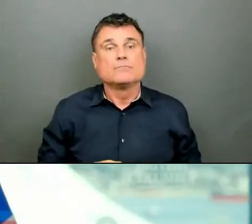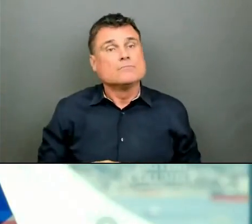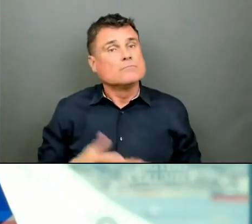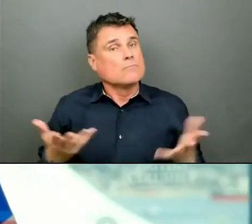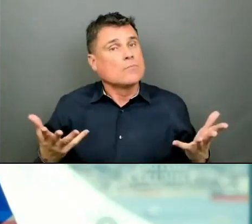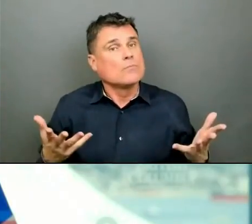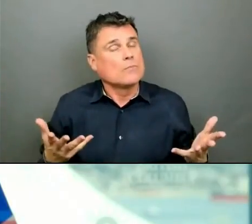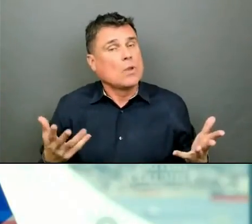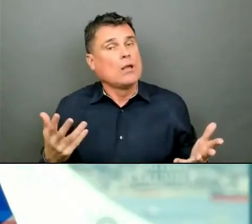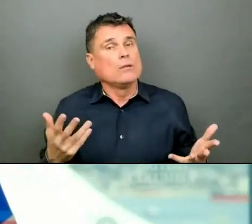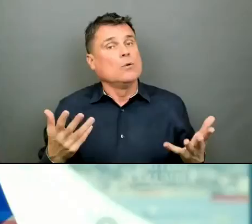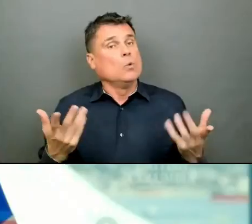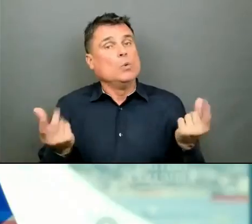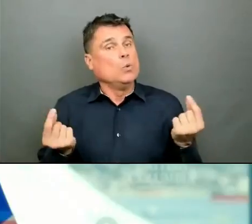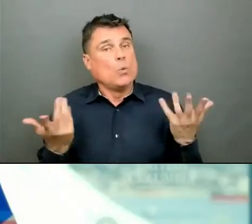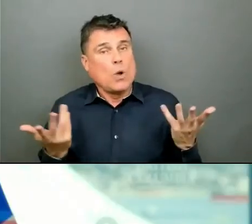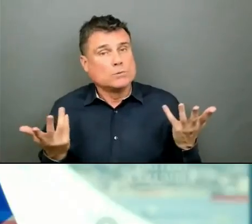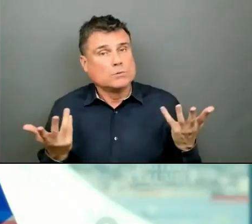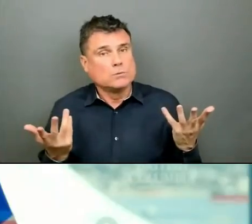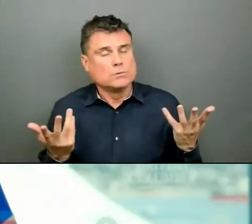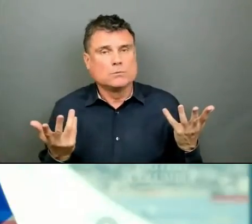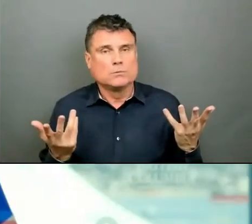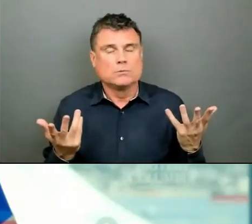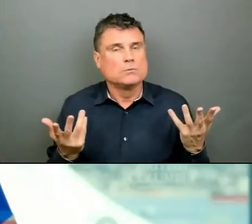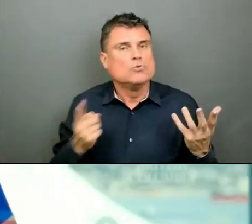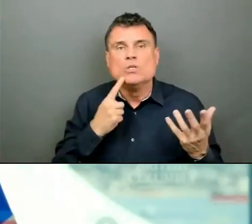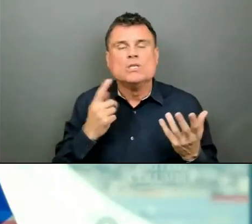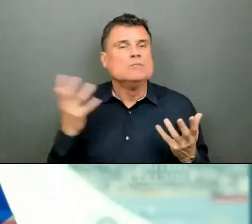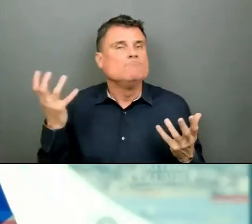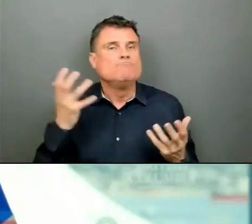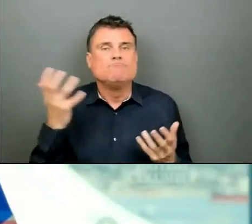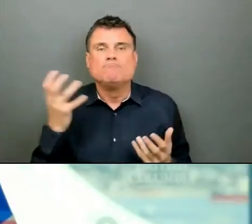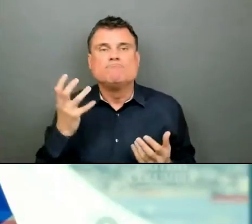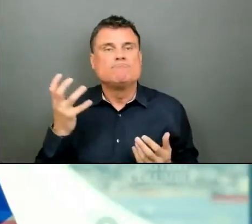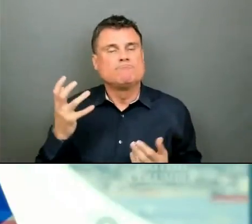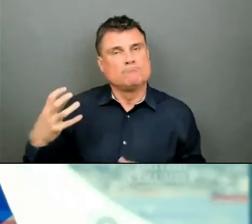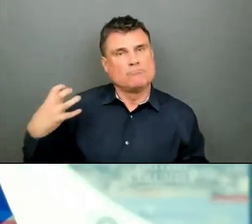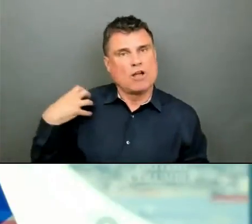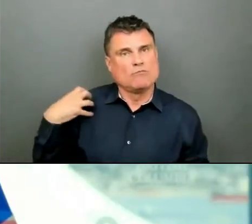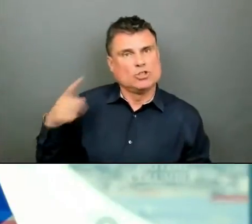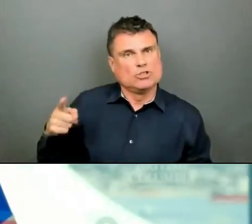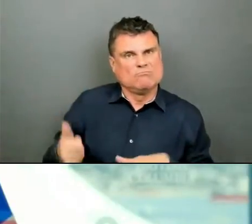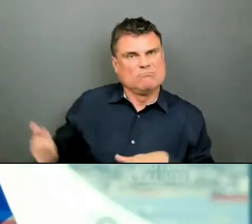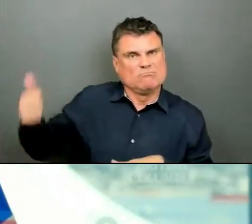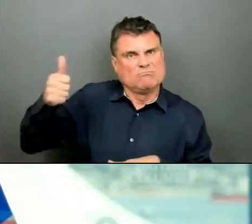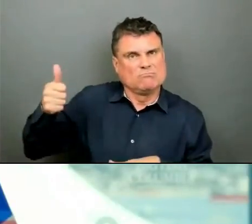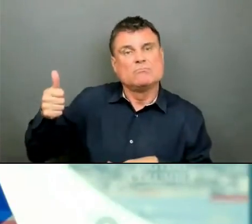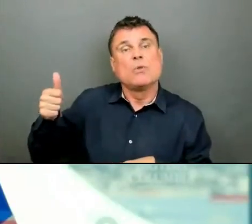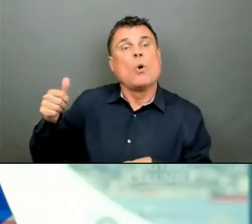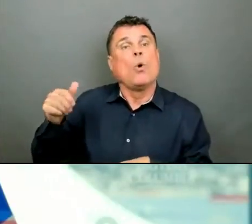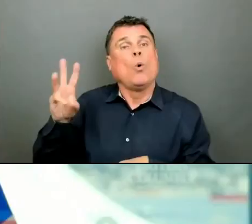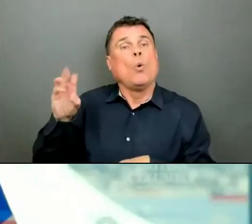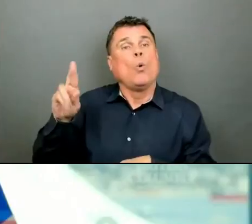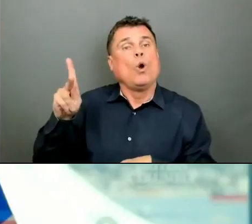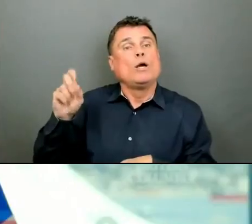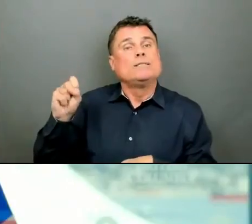officers at work safe to support them. We hope that will target specific transmission in workplaces